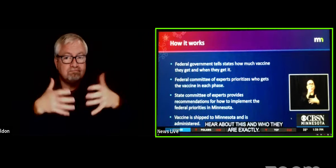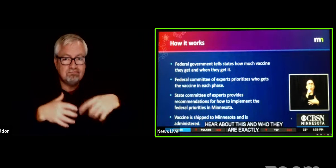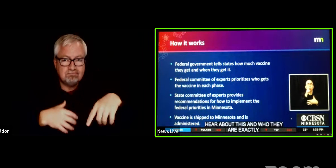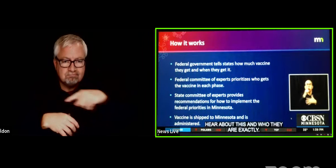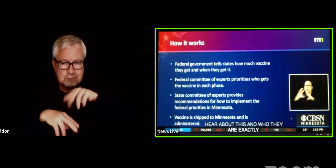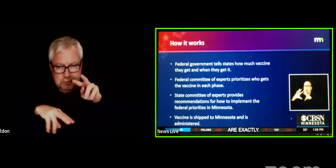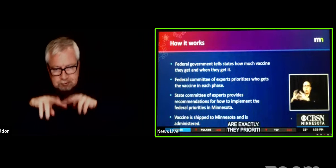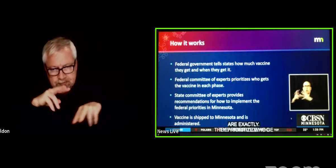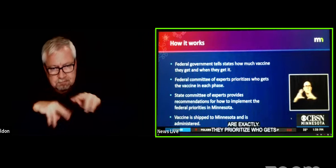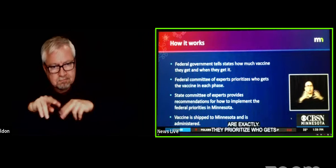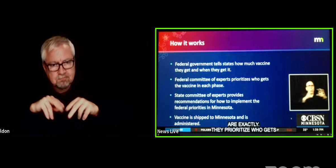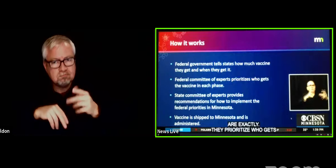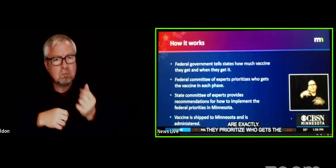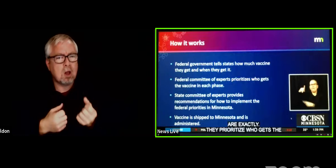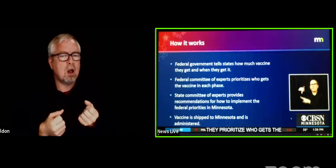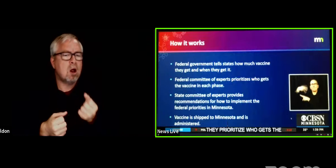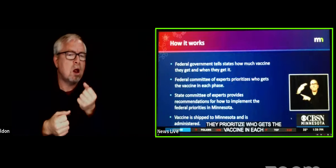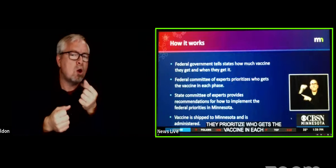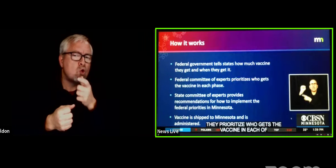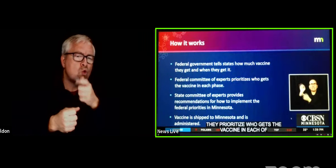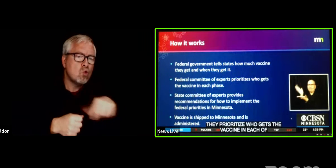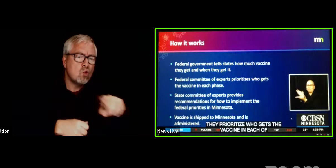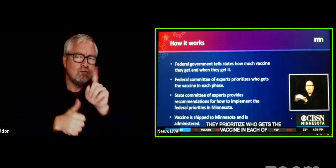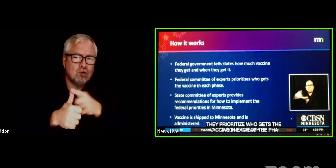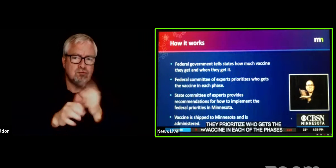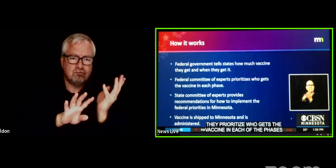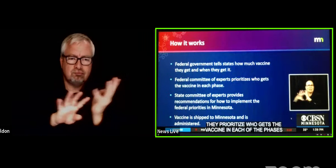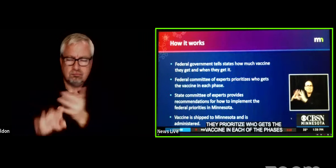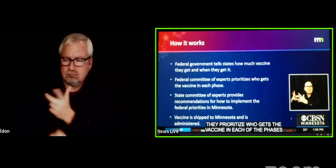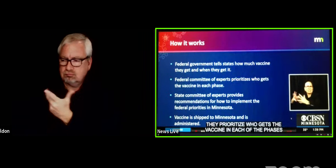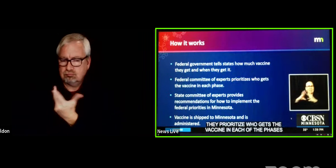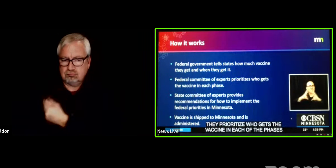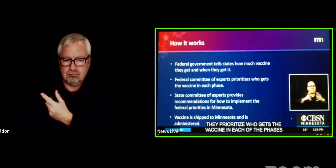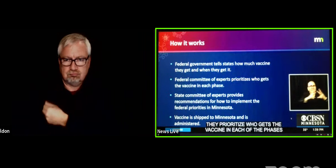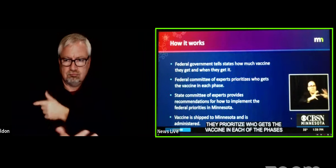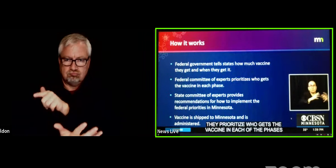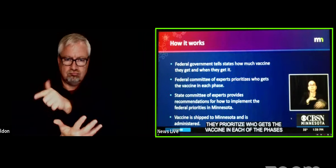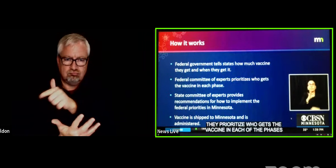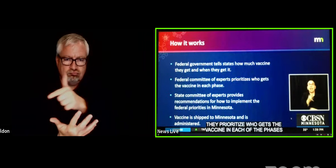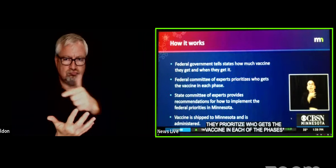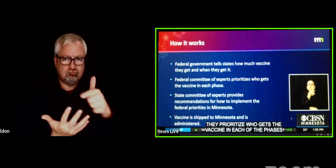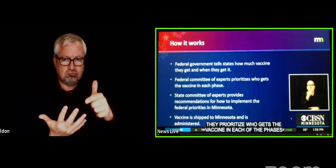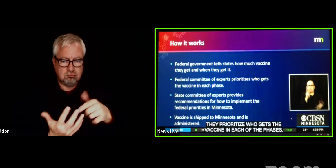STATE COMMITTEE OF EXPERT PROVIDES RECOMMENDATIONS FOR HOW TO IMPLEMENTS THE FEDS PRIORITIES, MORE TO THE GRANULAR